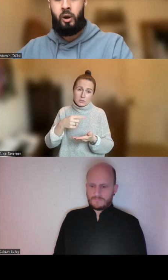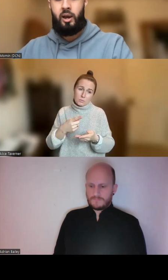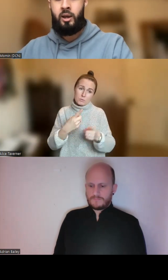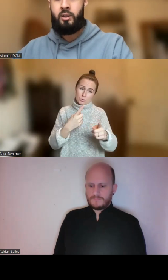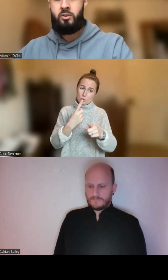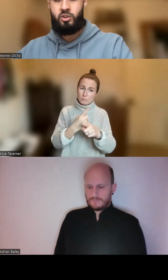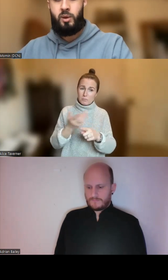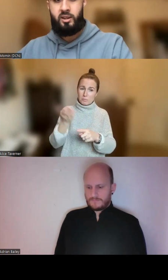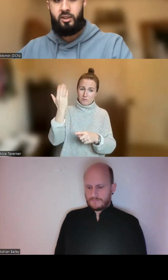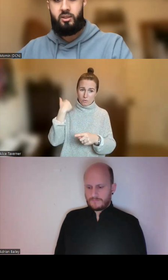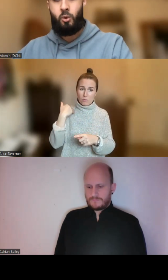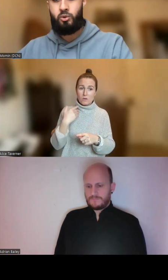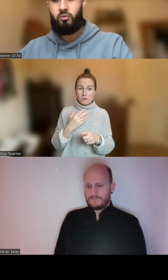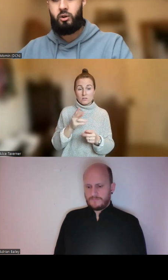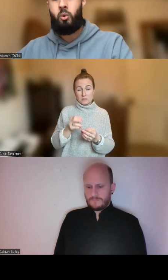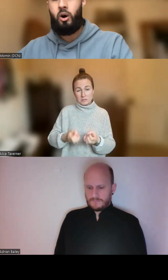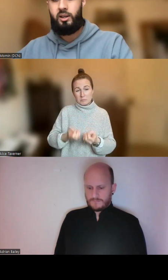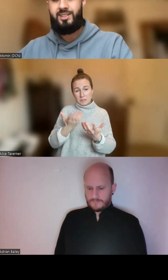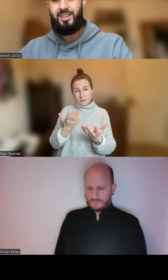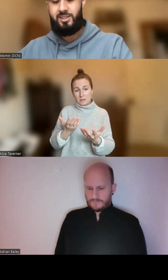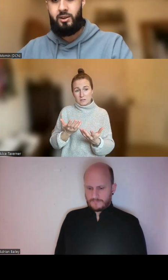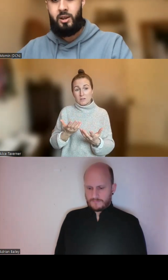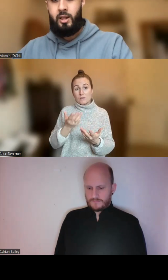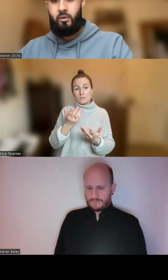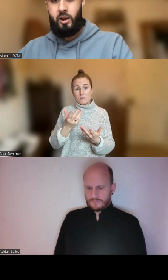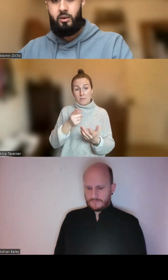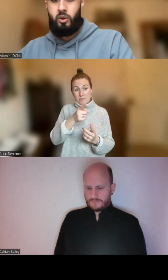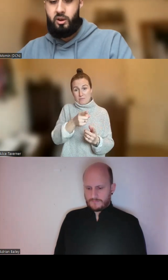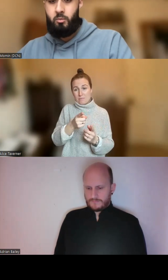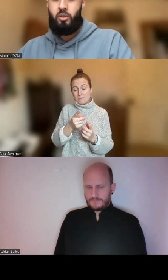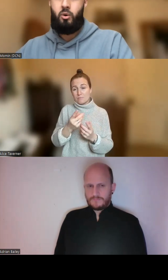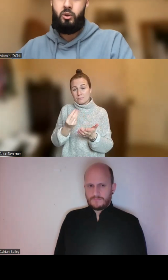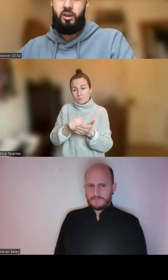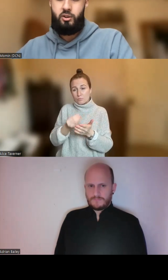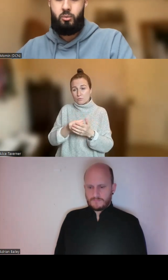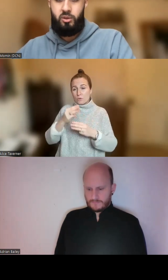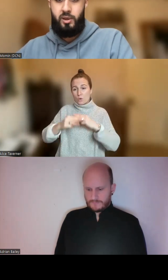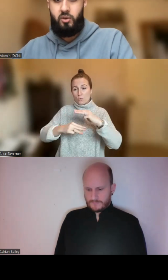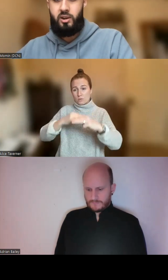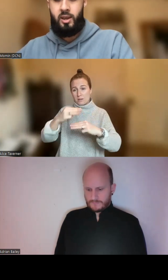where you're spending those over a quarterly season within a month or within a two-month period.